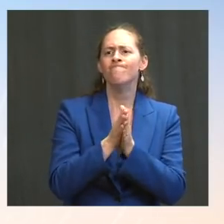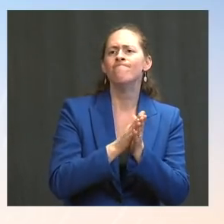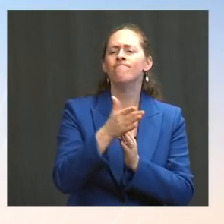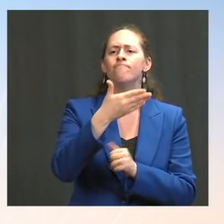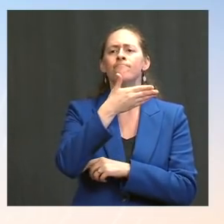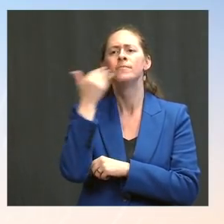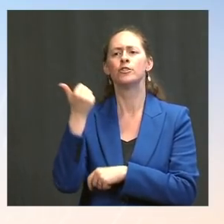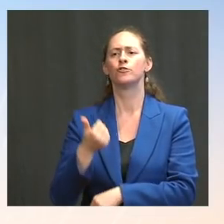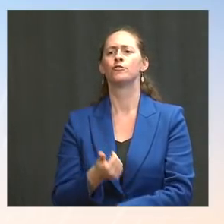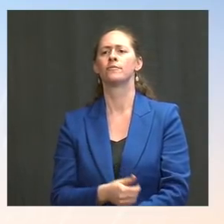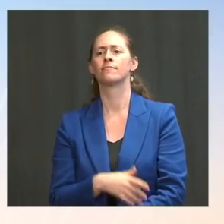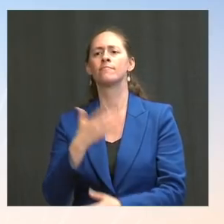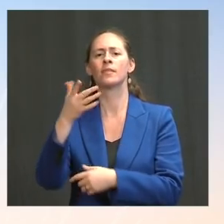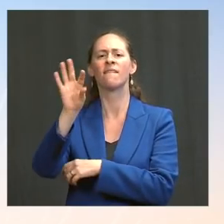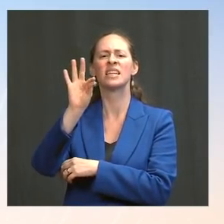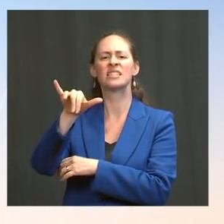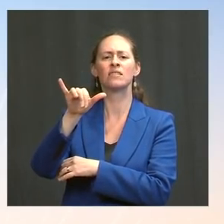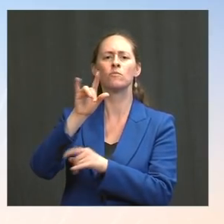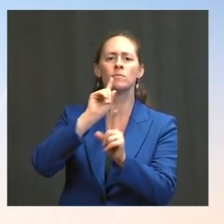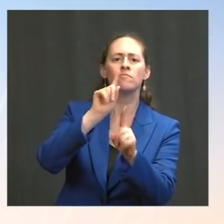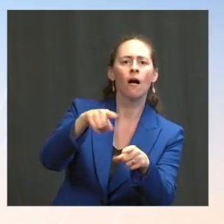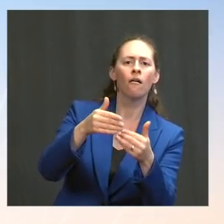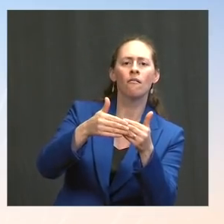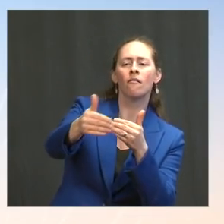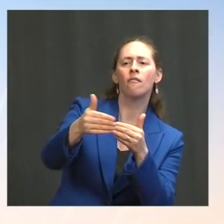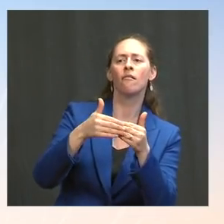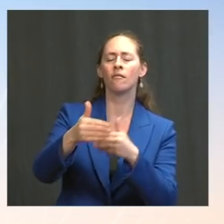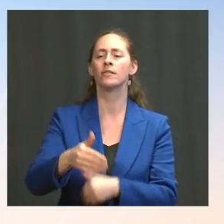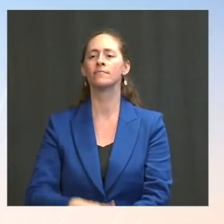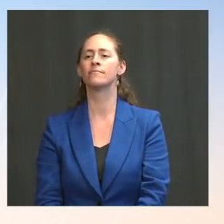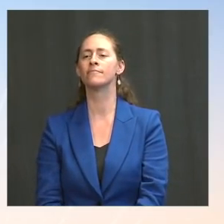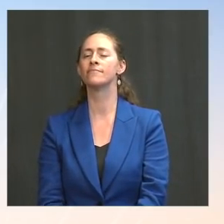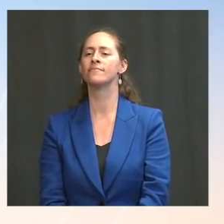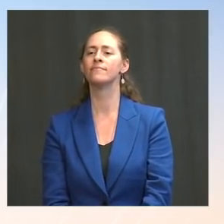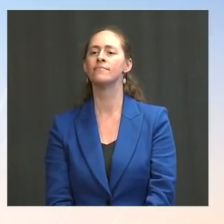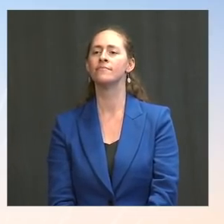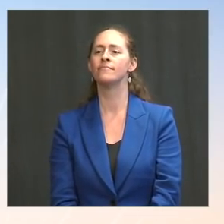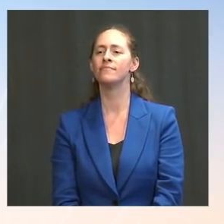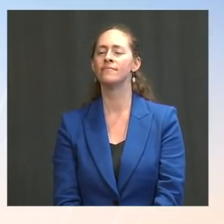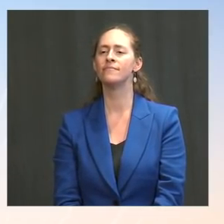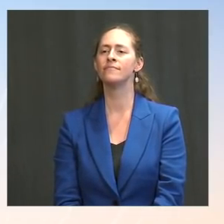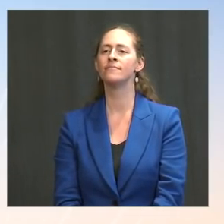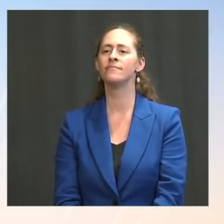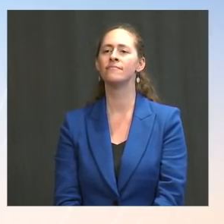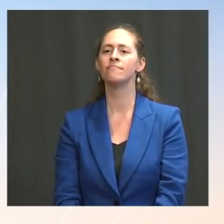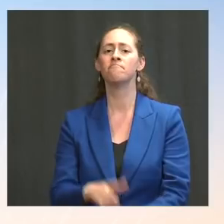And what you've seen as a result is that most independent projections pulled forward, by a year or more,